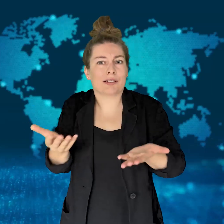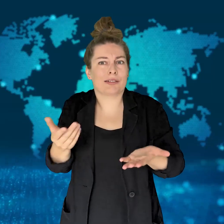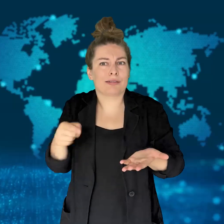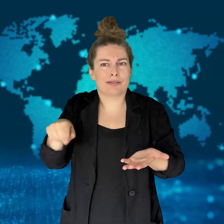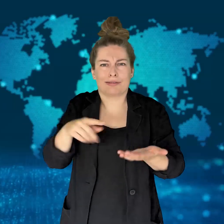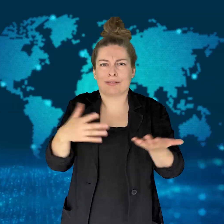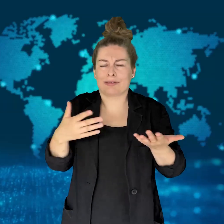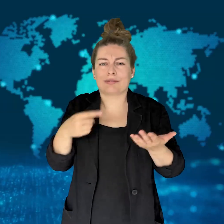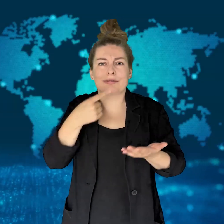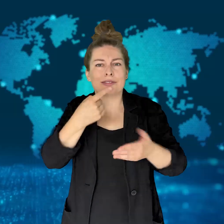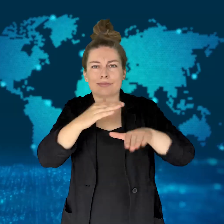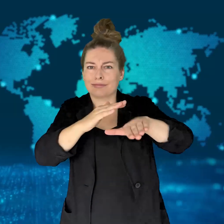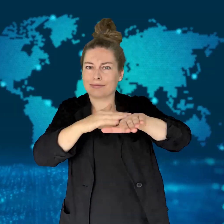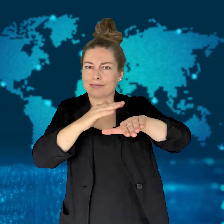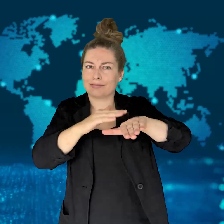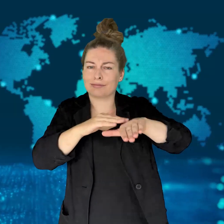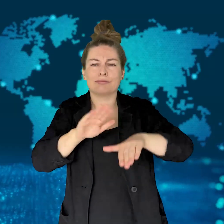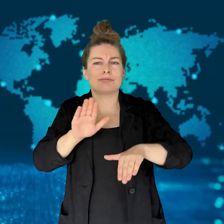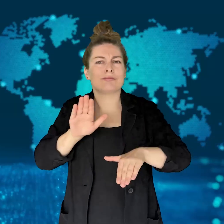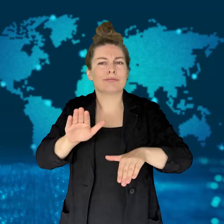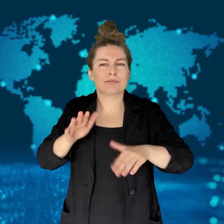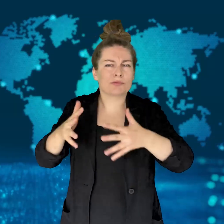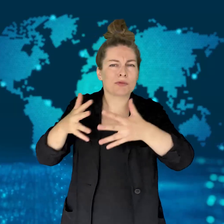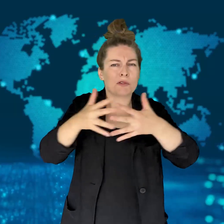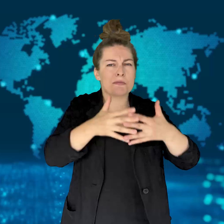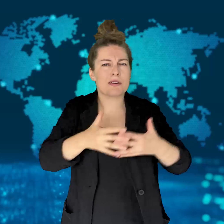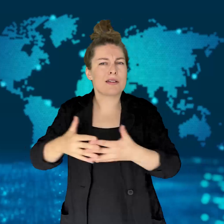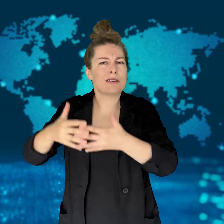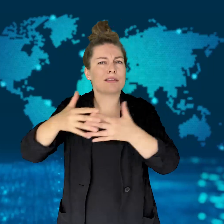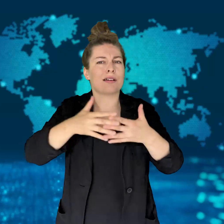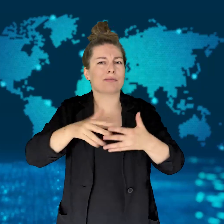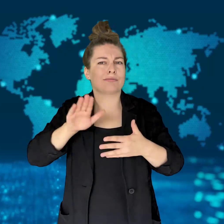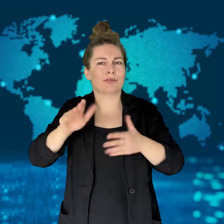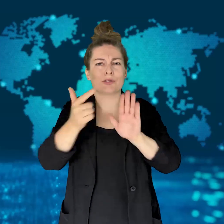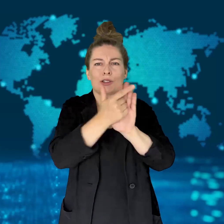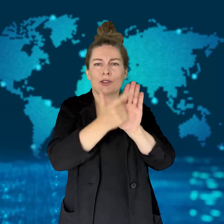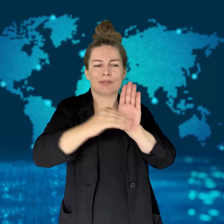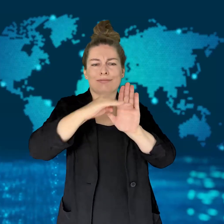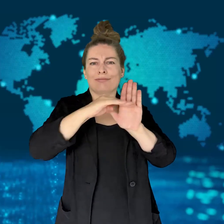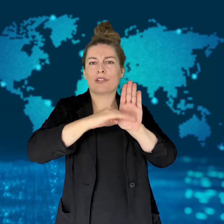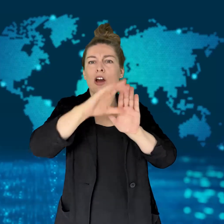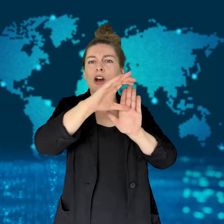the Eighth Amendment of the US Constitution.